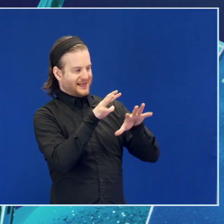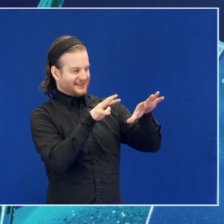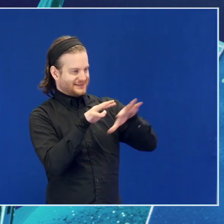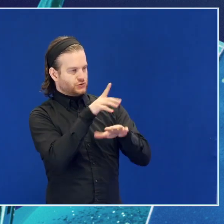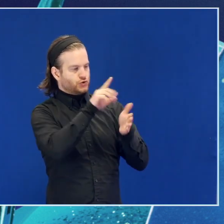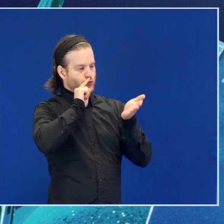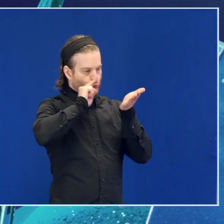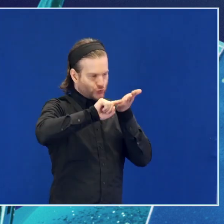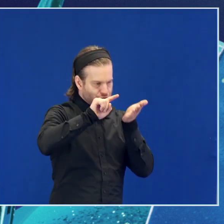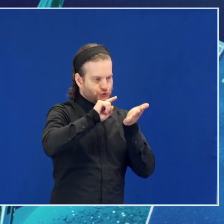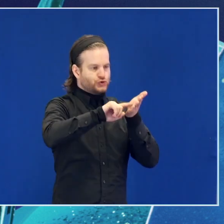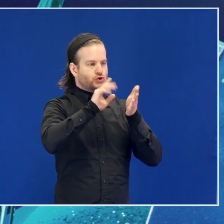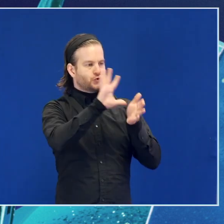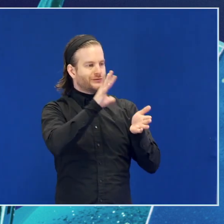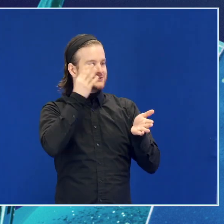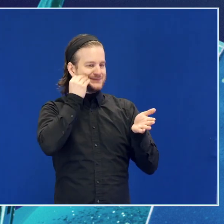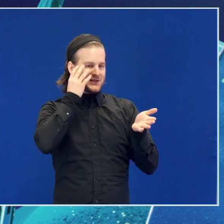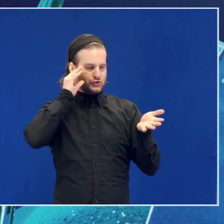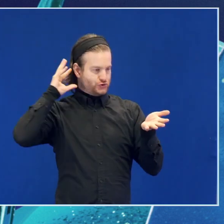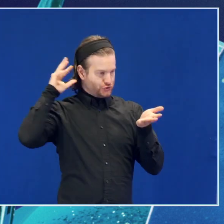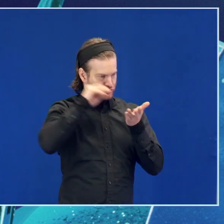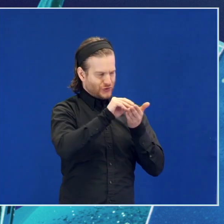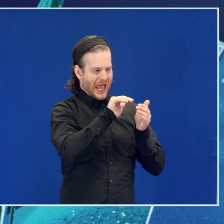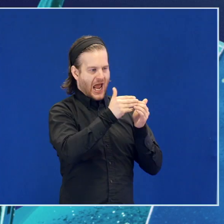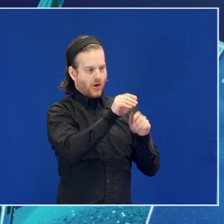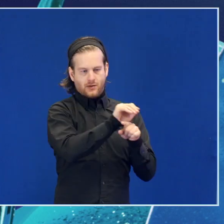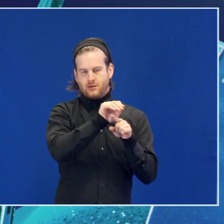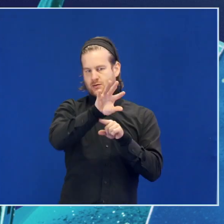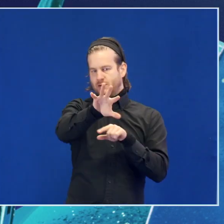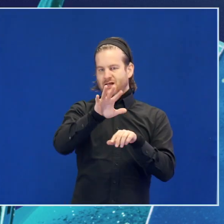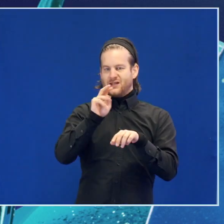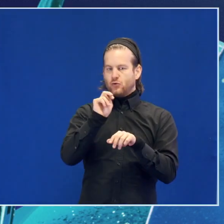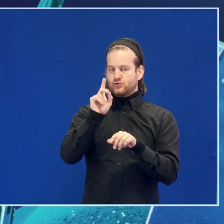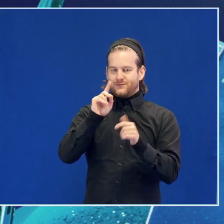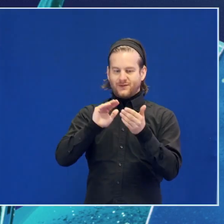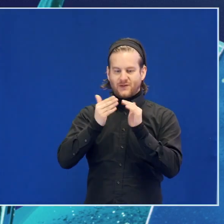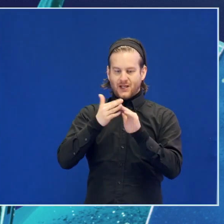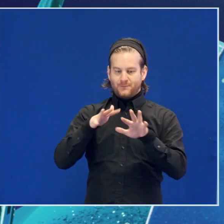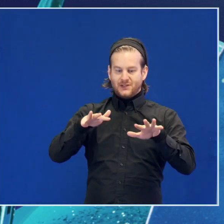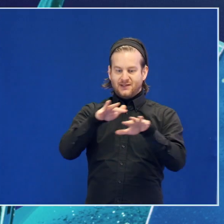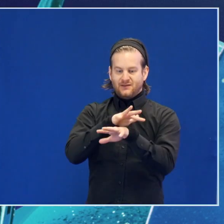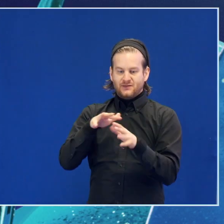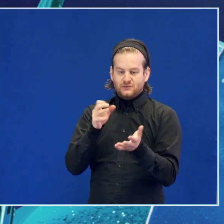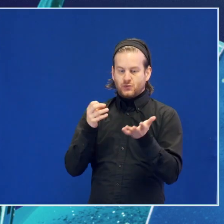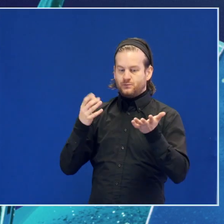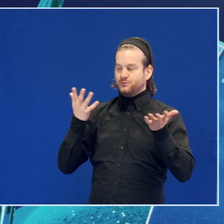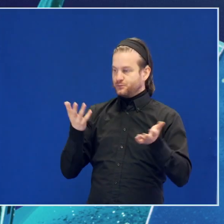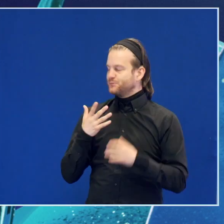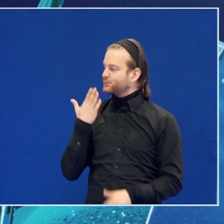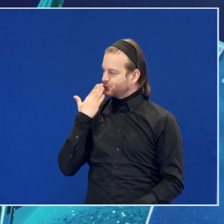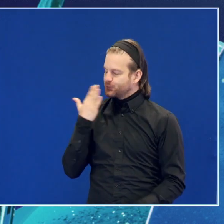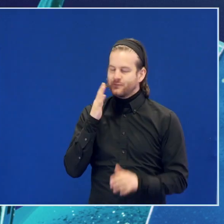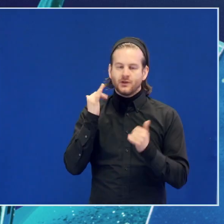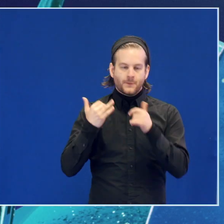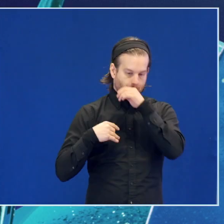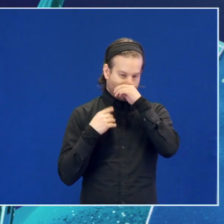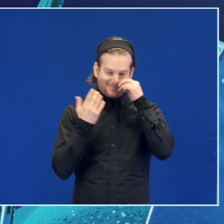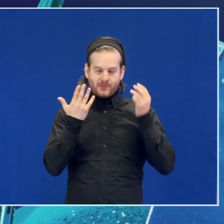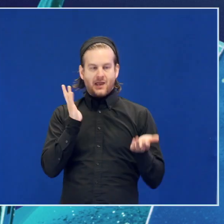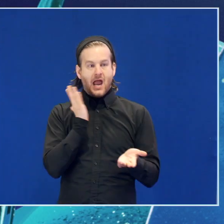from our client that was, how do you design a space for someone with autism? And we did not have a good answer or wasn't good enough.